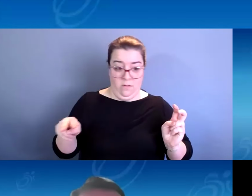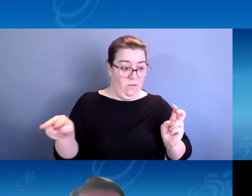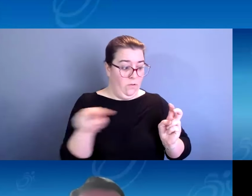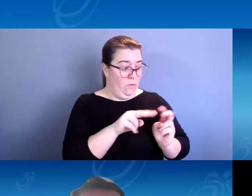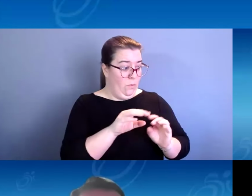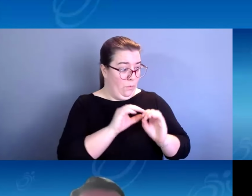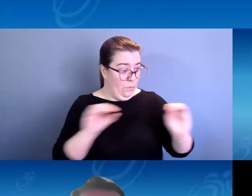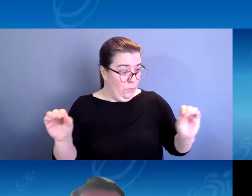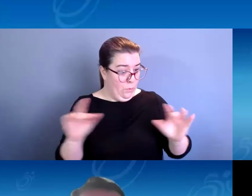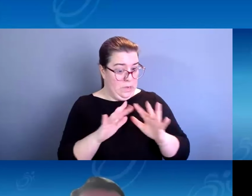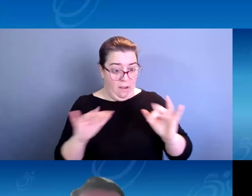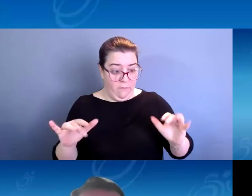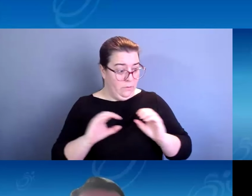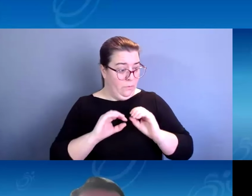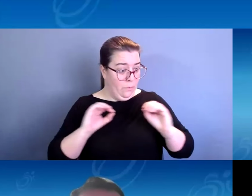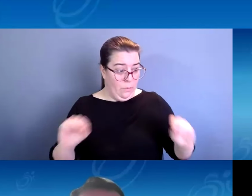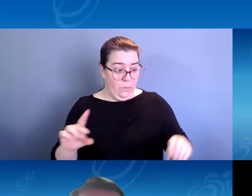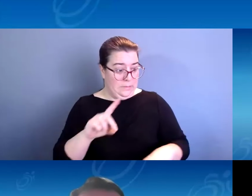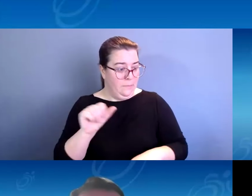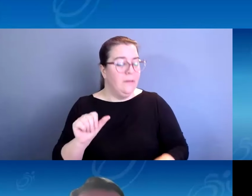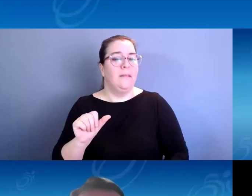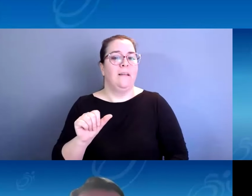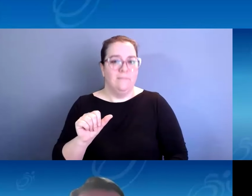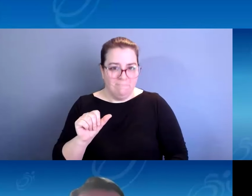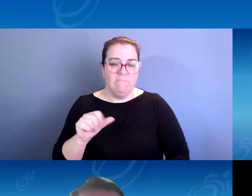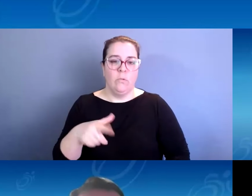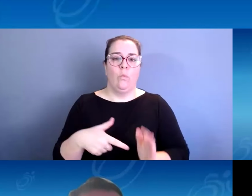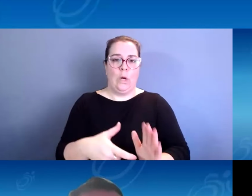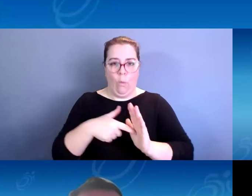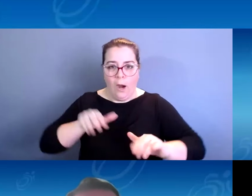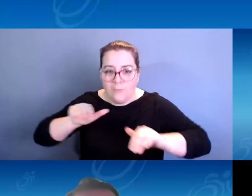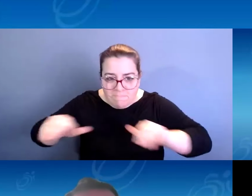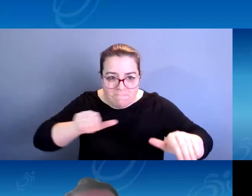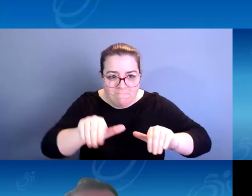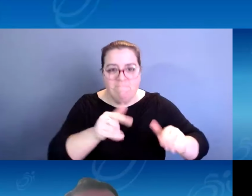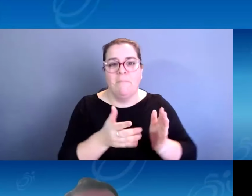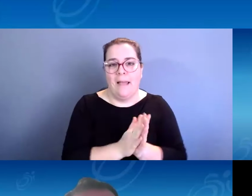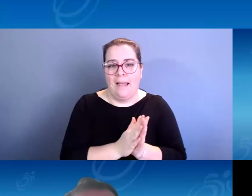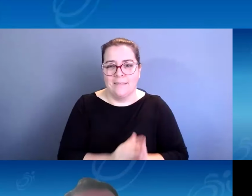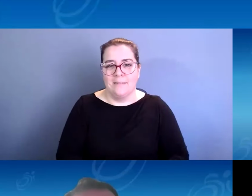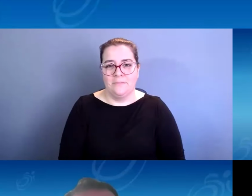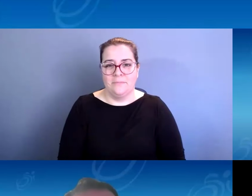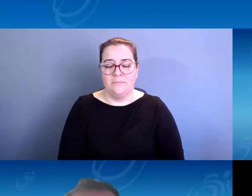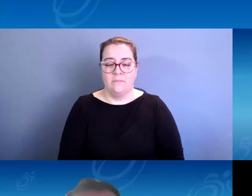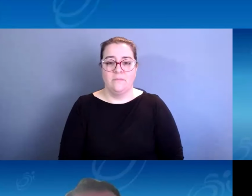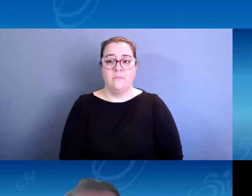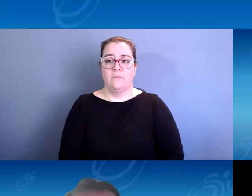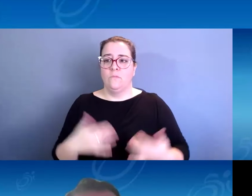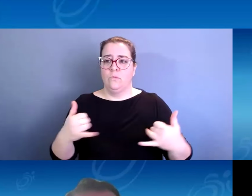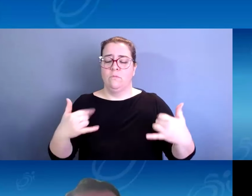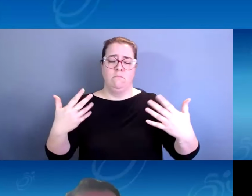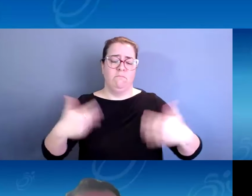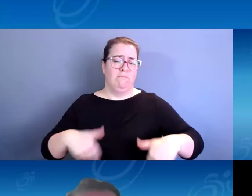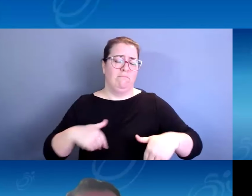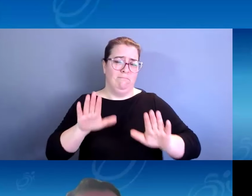so, you know, incredible conversation today. And, just as we wrap things up, I, I'd like to invite,